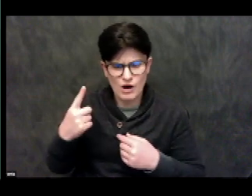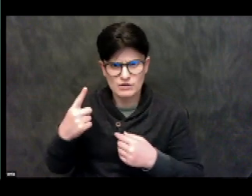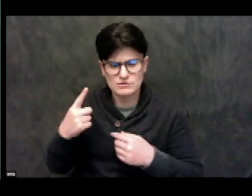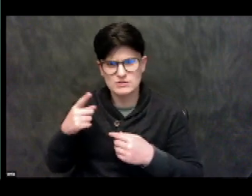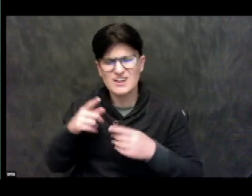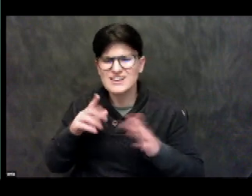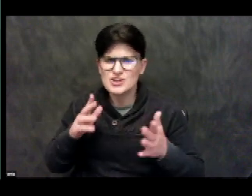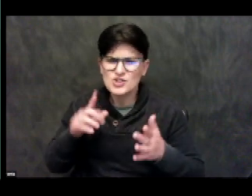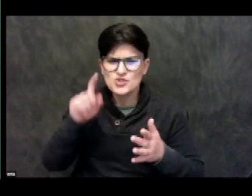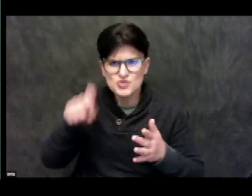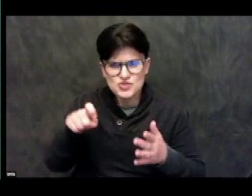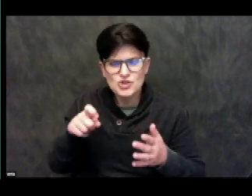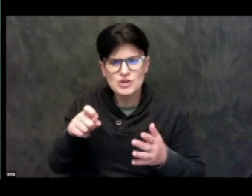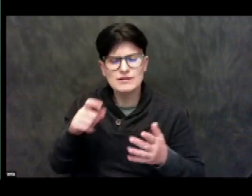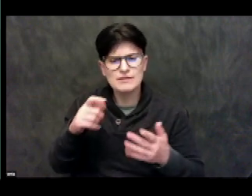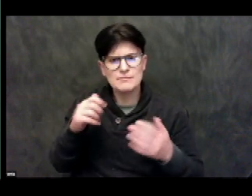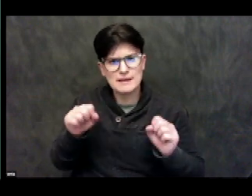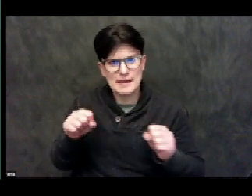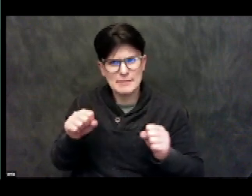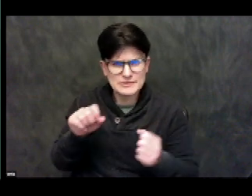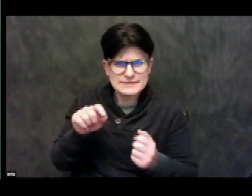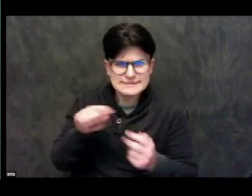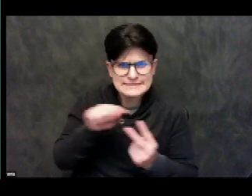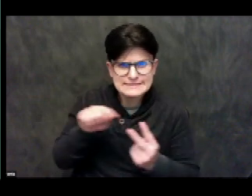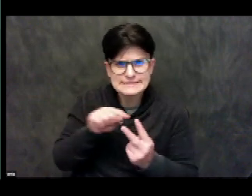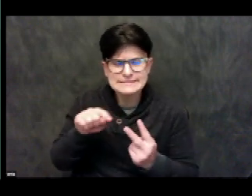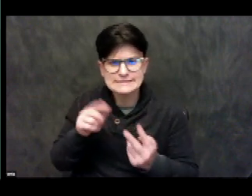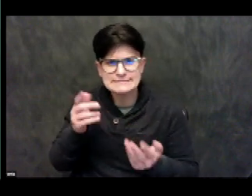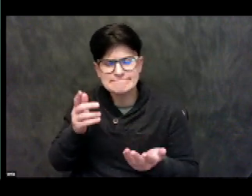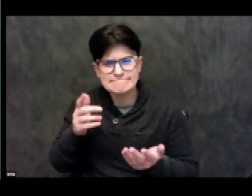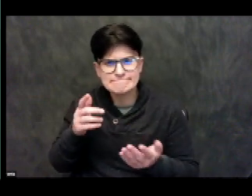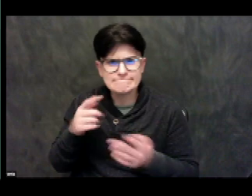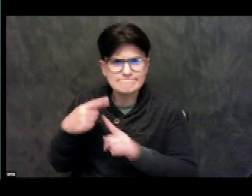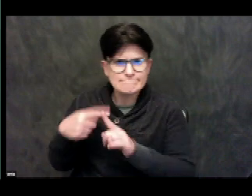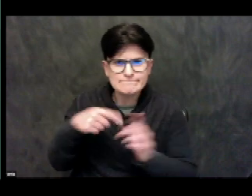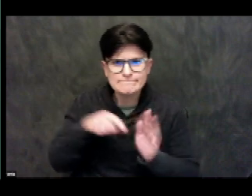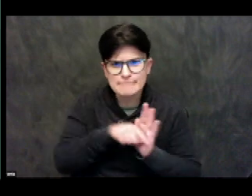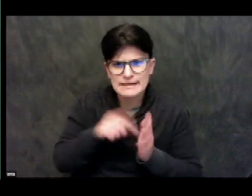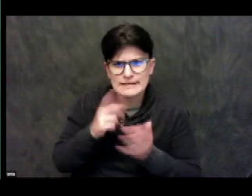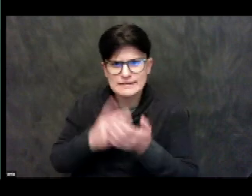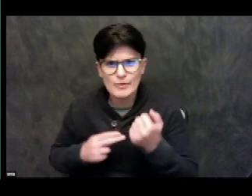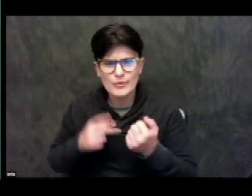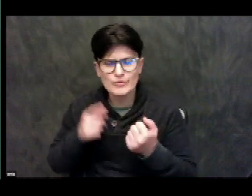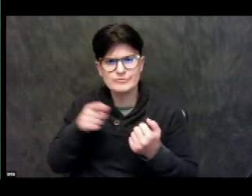the very center of that conversation and their desires and their fears. I think if you start that conversation early,